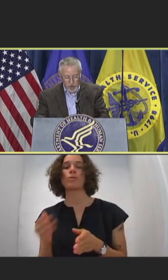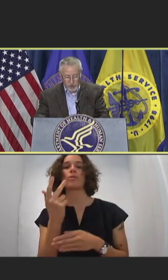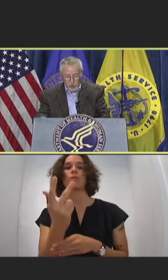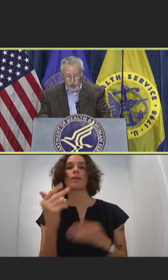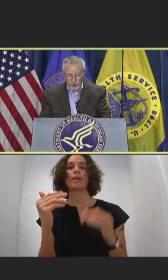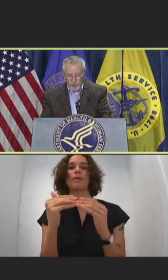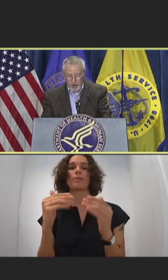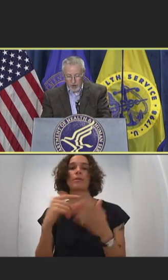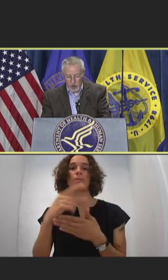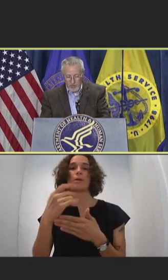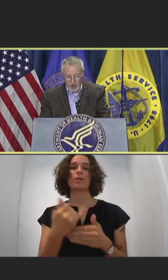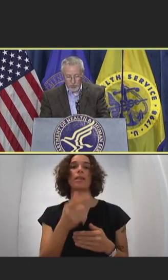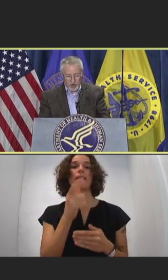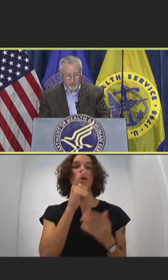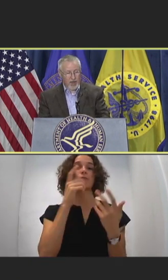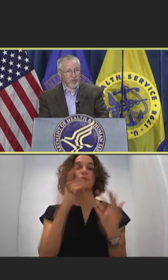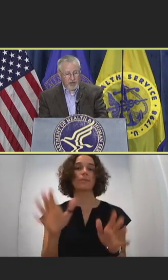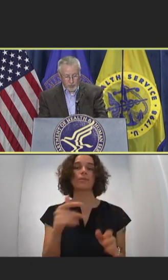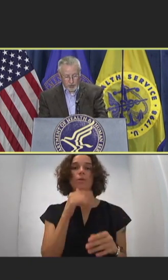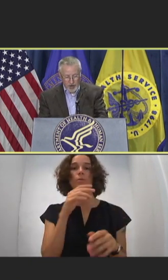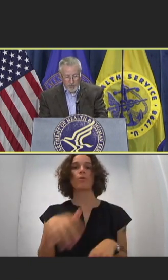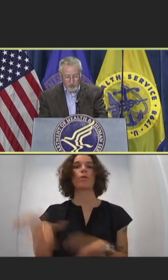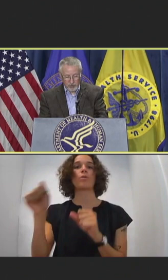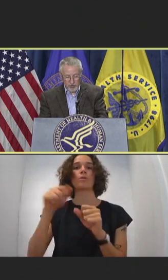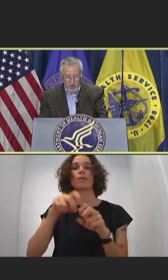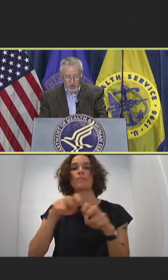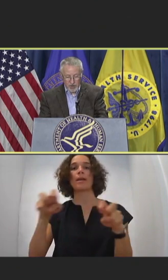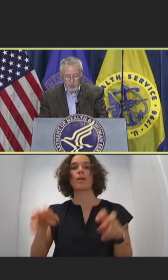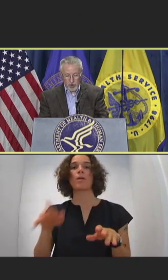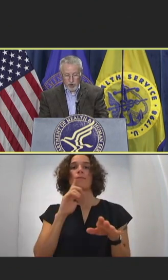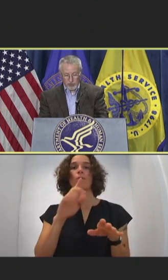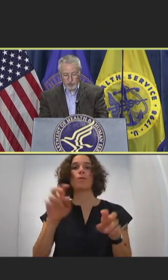we'll host a panel on evaluating vaccine equity efforts. Then we'll host two more